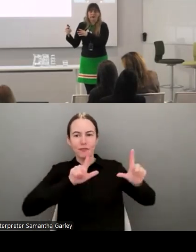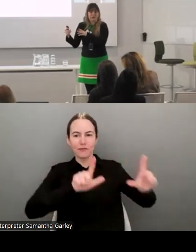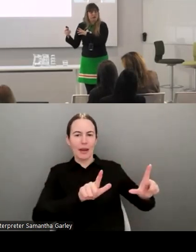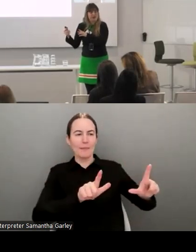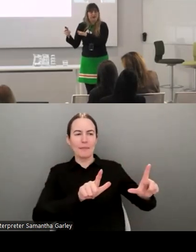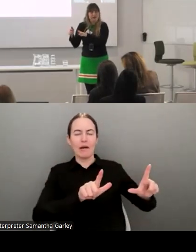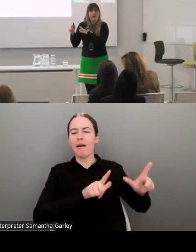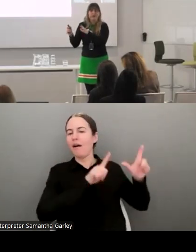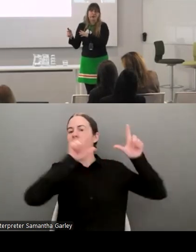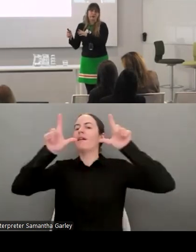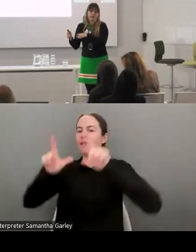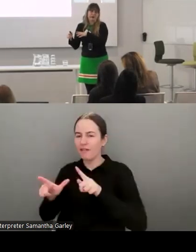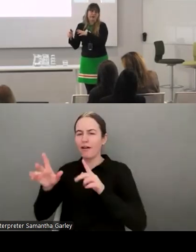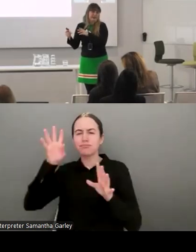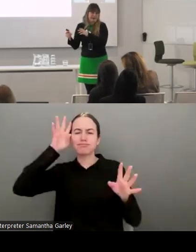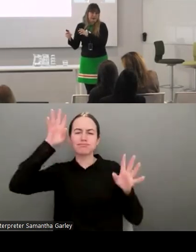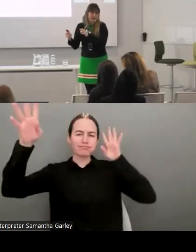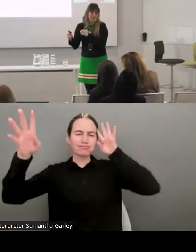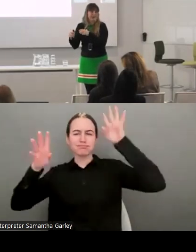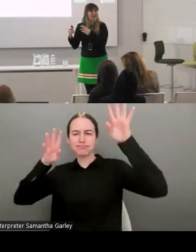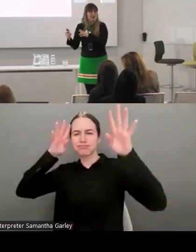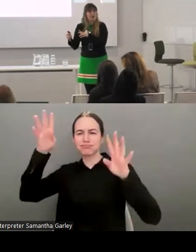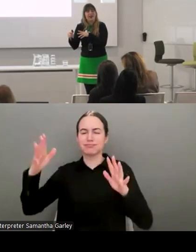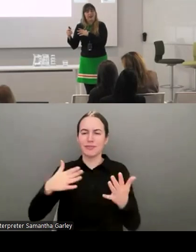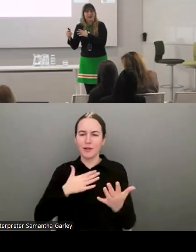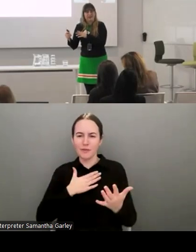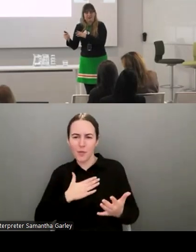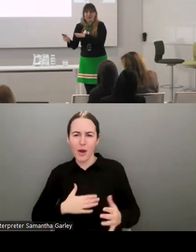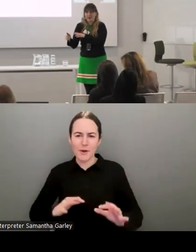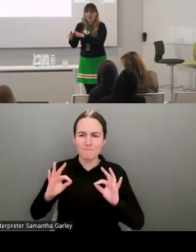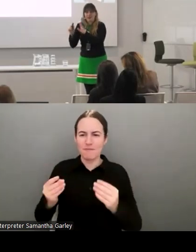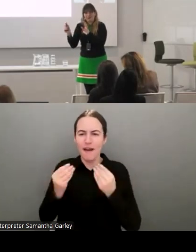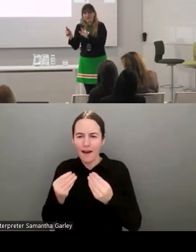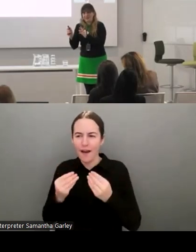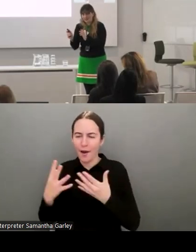more critical framework of engaging with disability and also a collective, sitting.